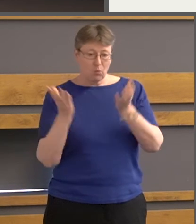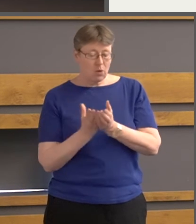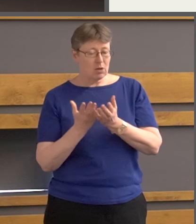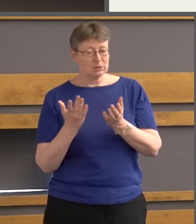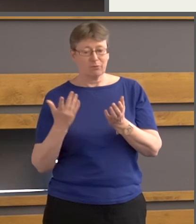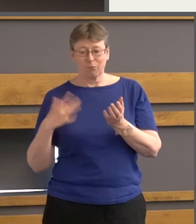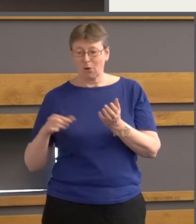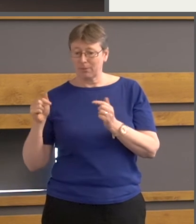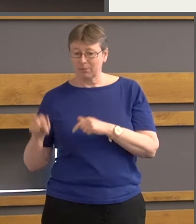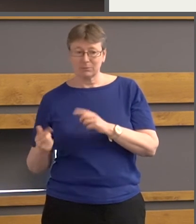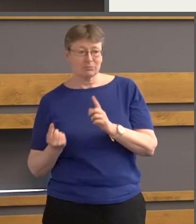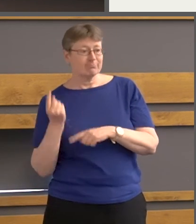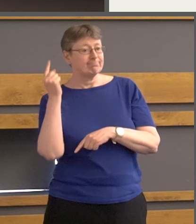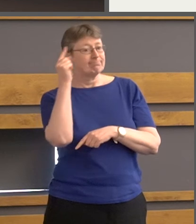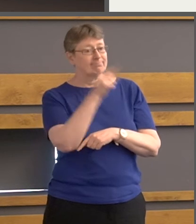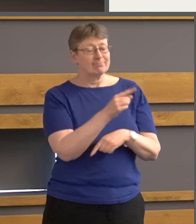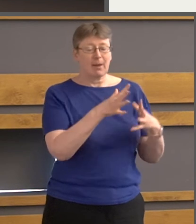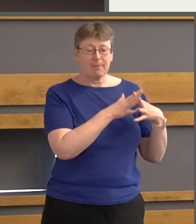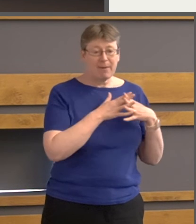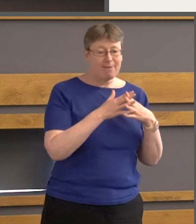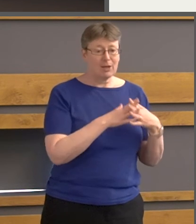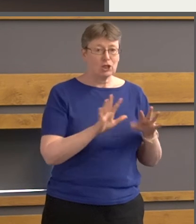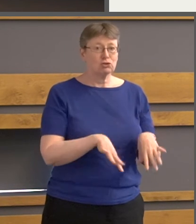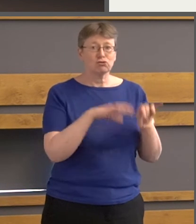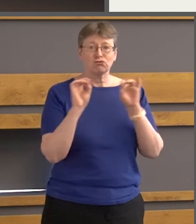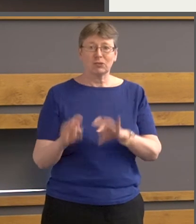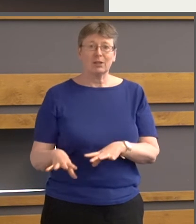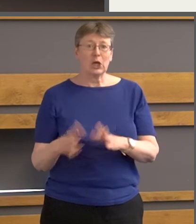to Australia through the global Scottish network.